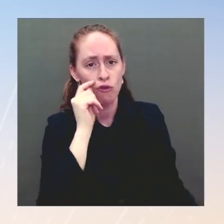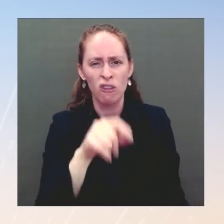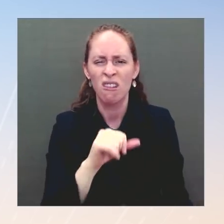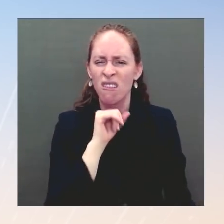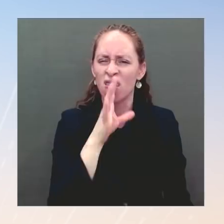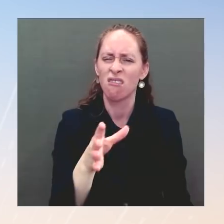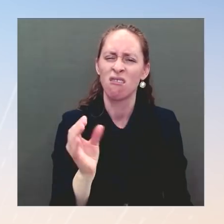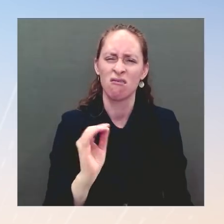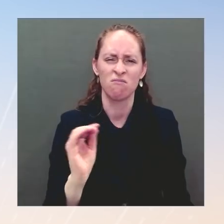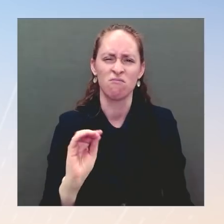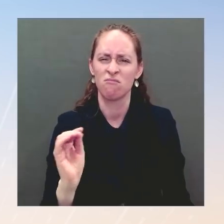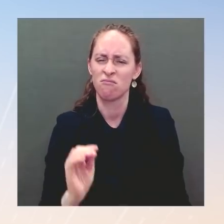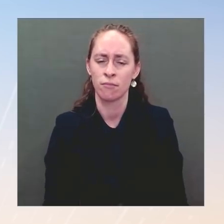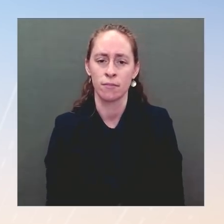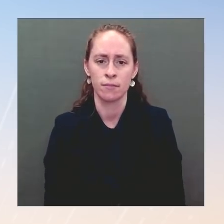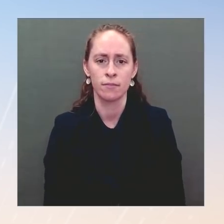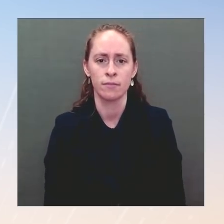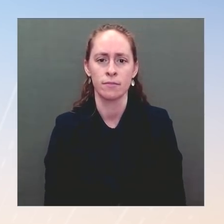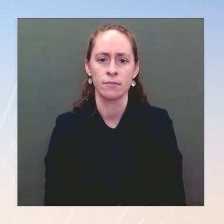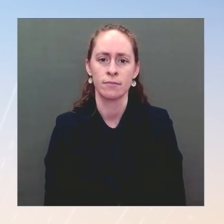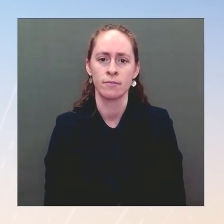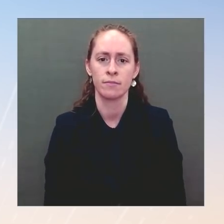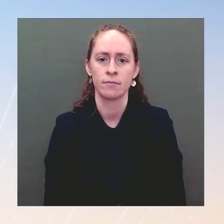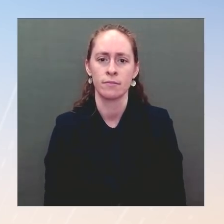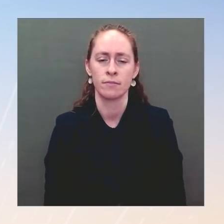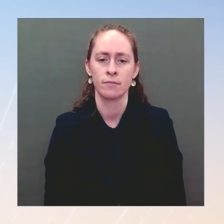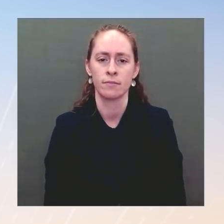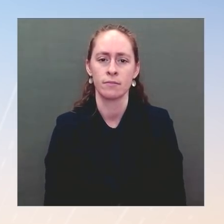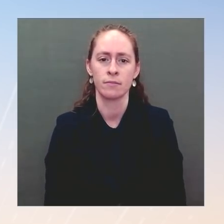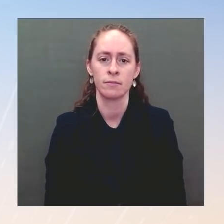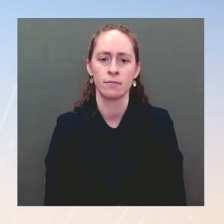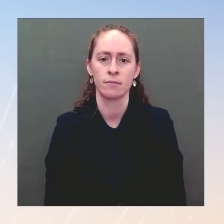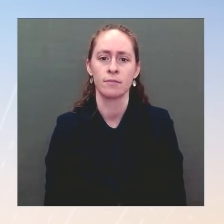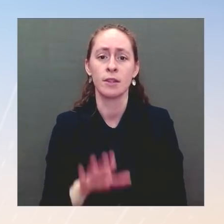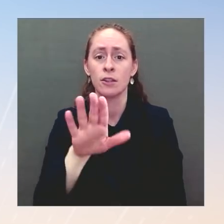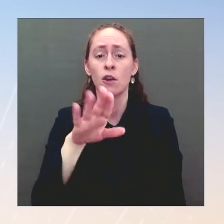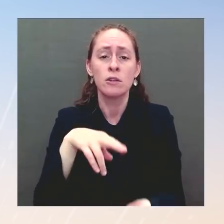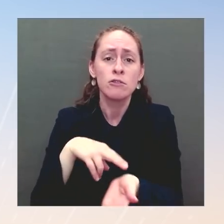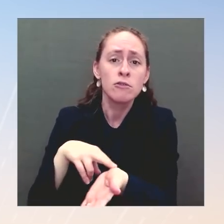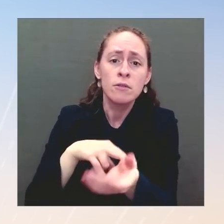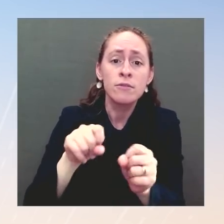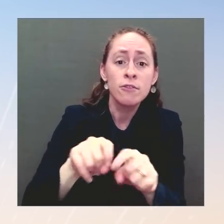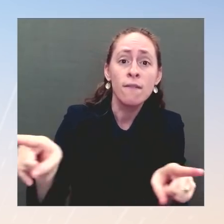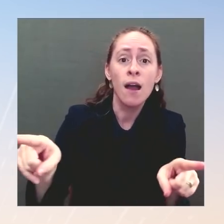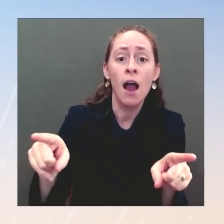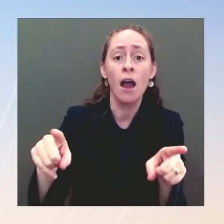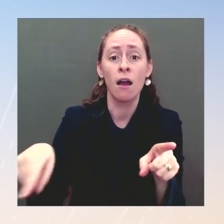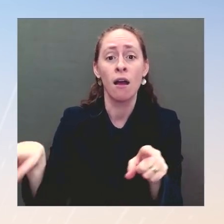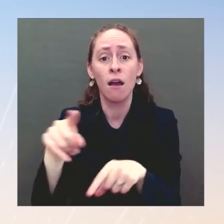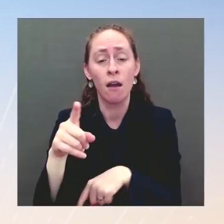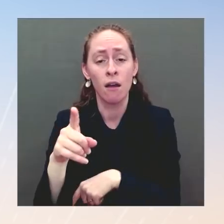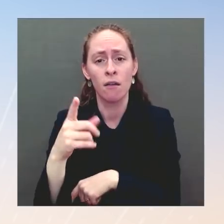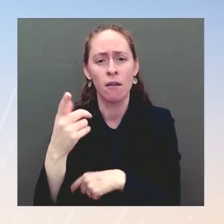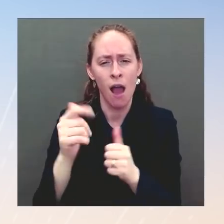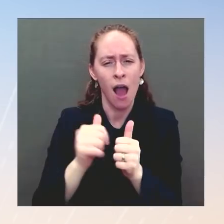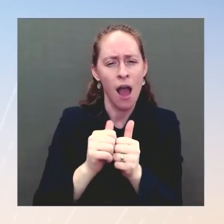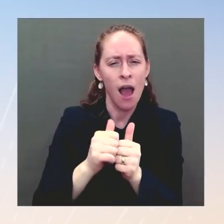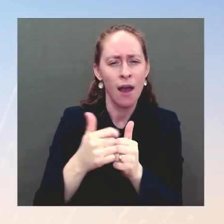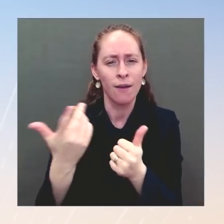But that has not changed in terms of the President's view and his approach. Second is he is going to do everything he can